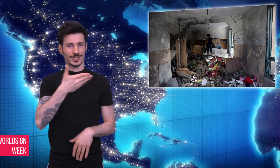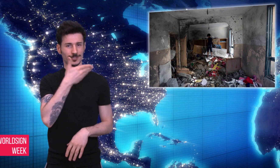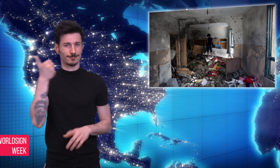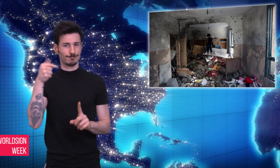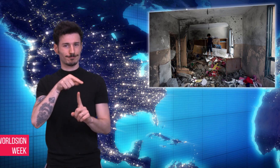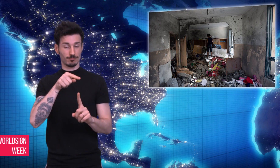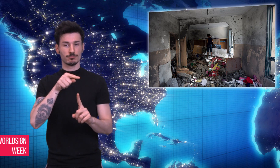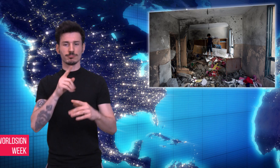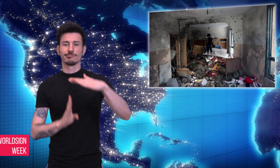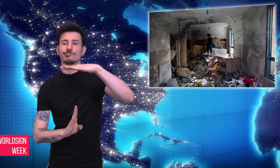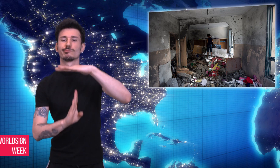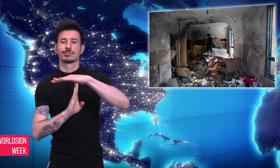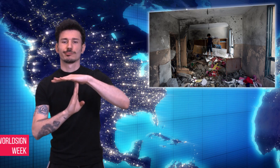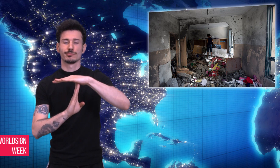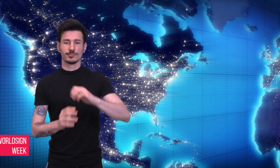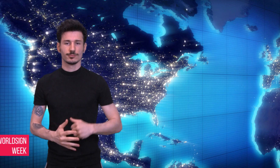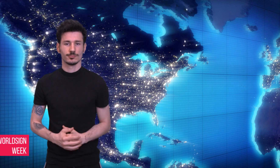holy month of fasting.